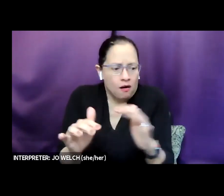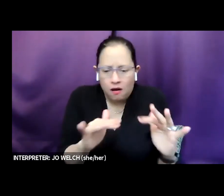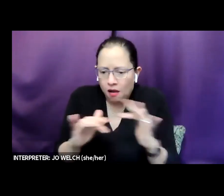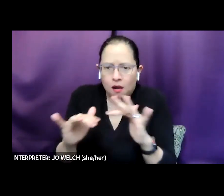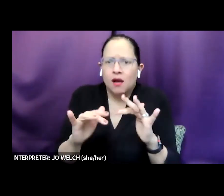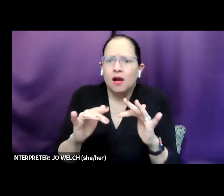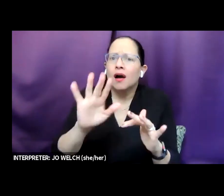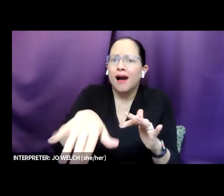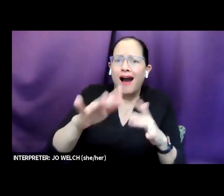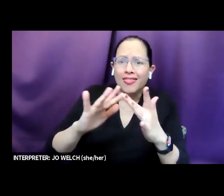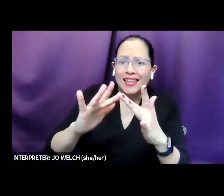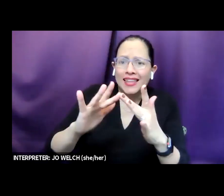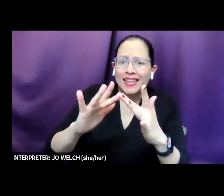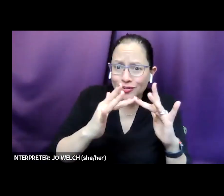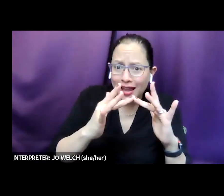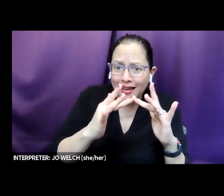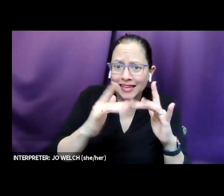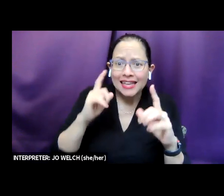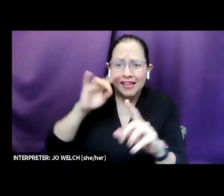Okay, there's always going to be.